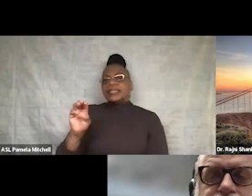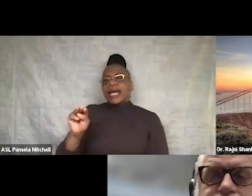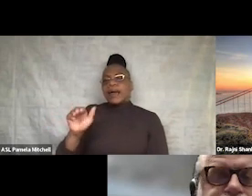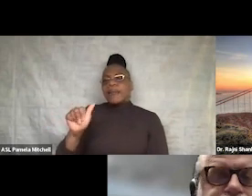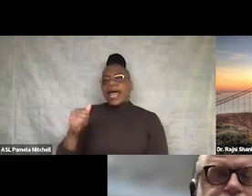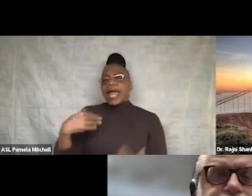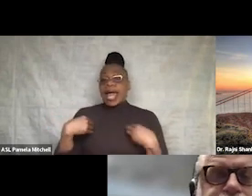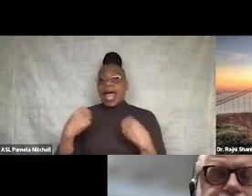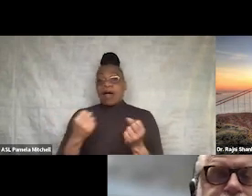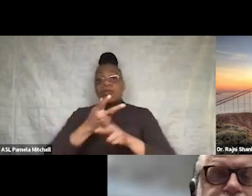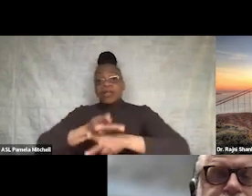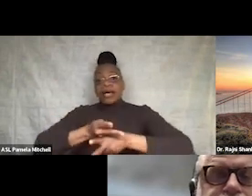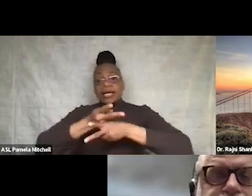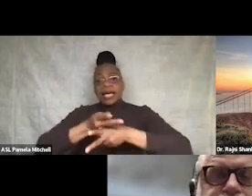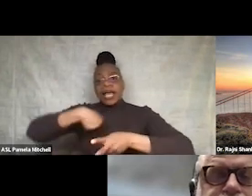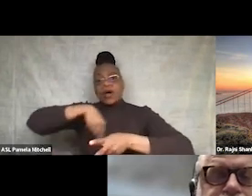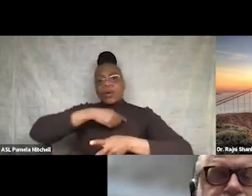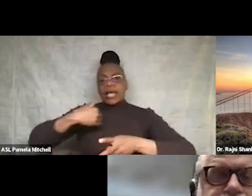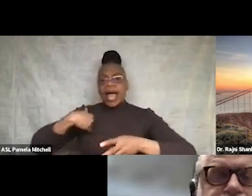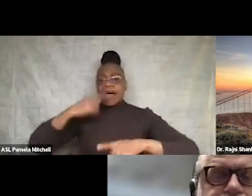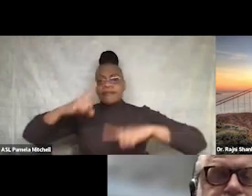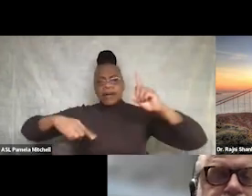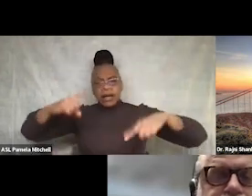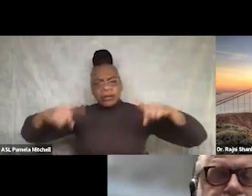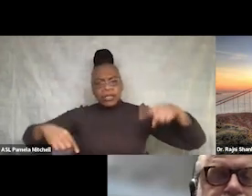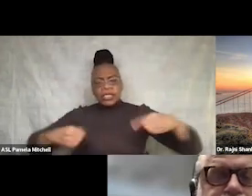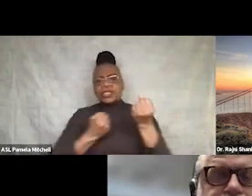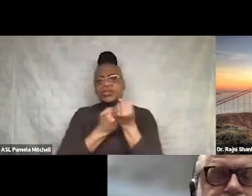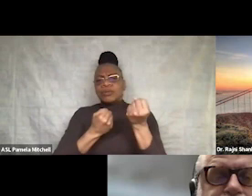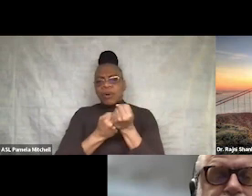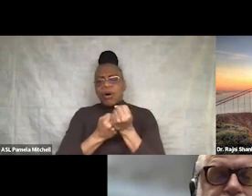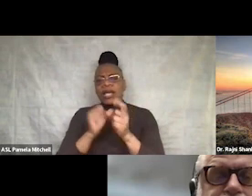we have various supports and services around crises,